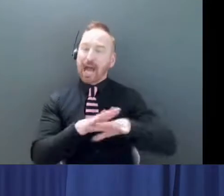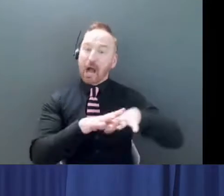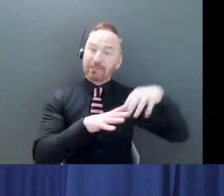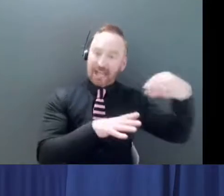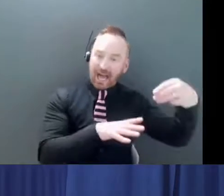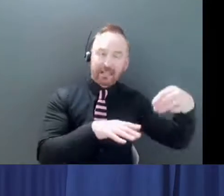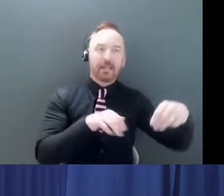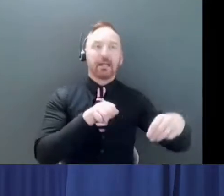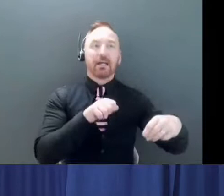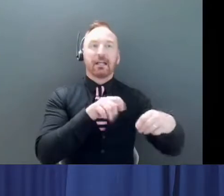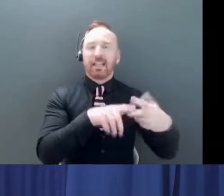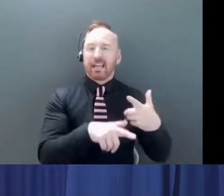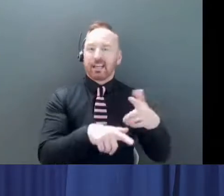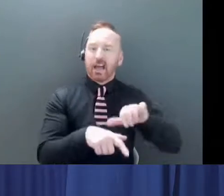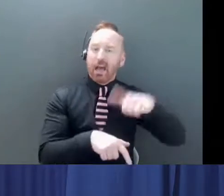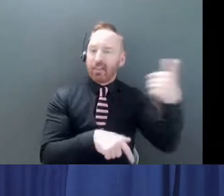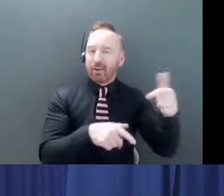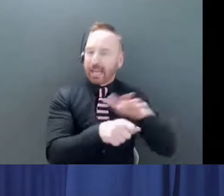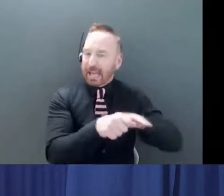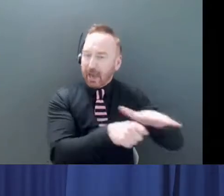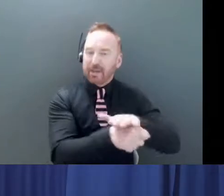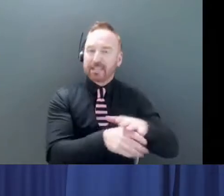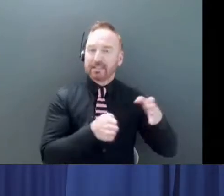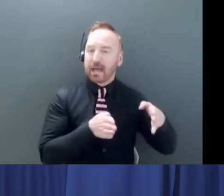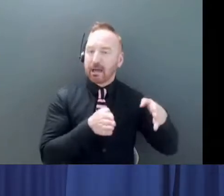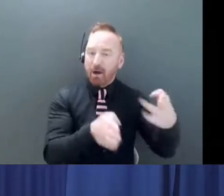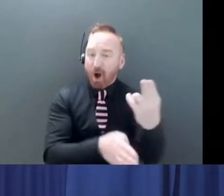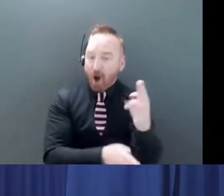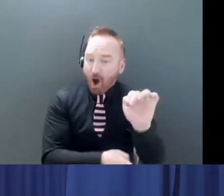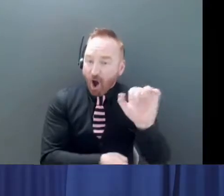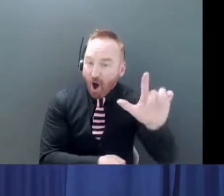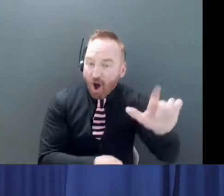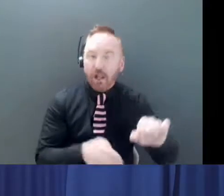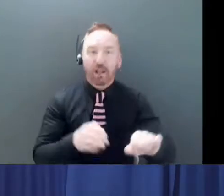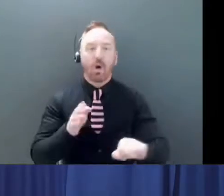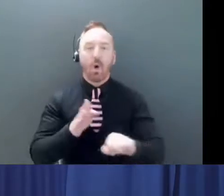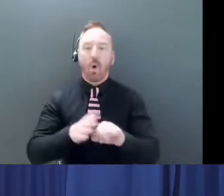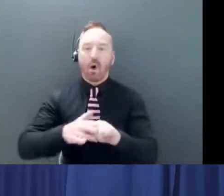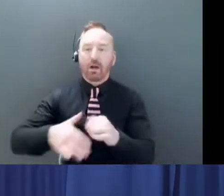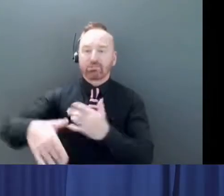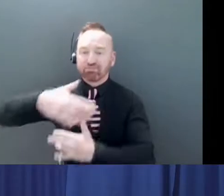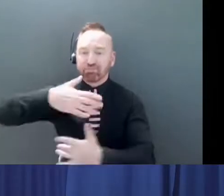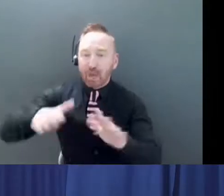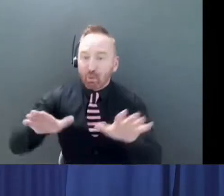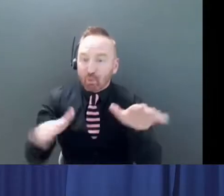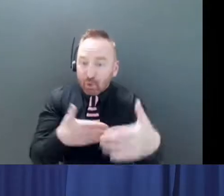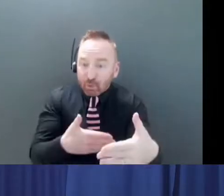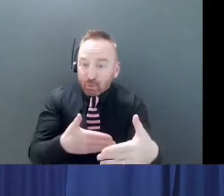As the premier and Dr. Hanley said just because masks are no